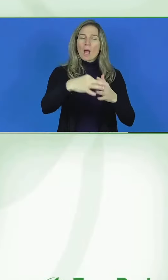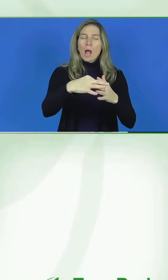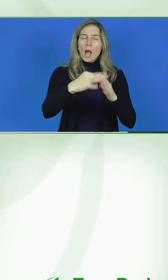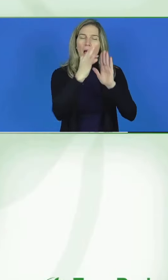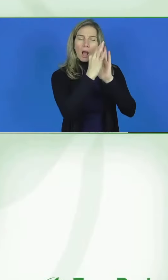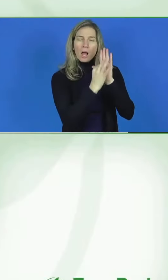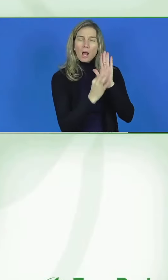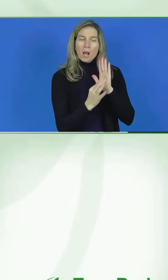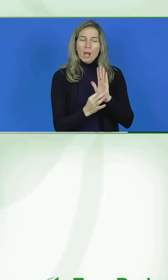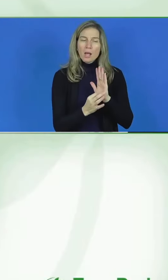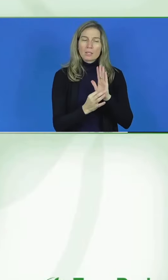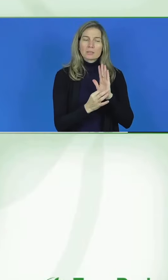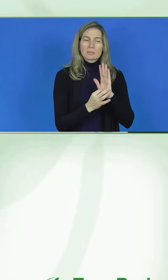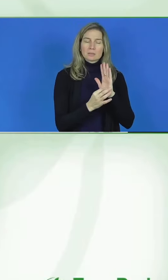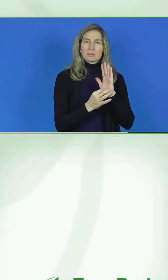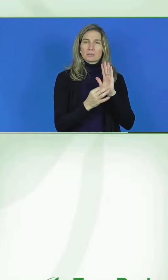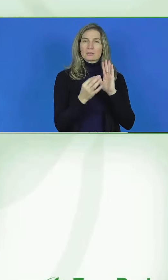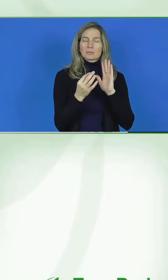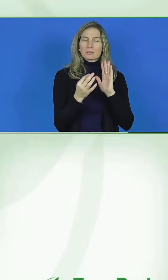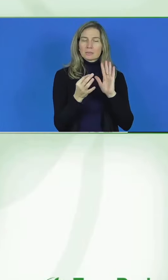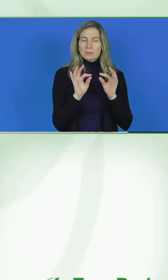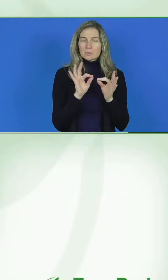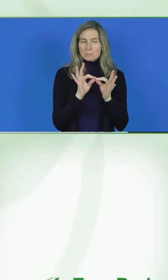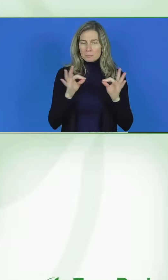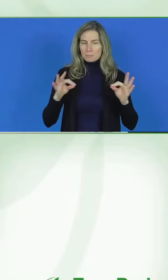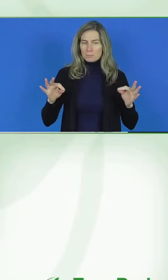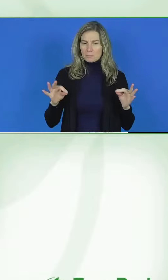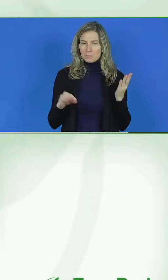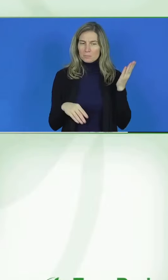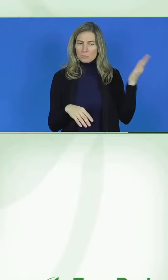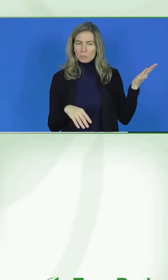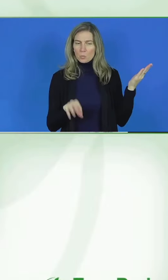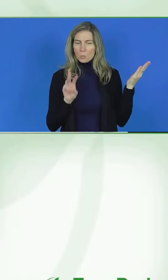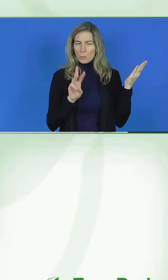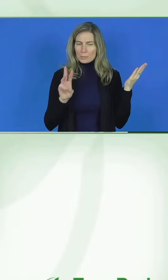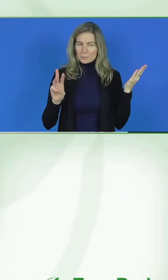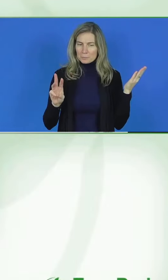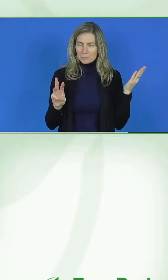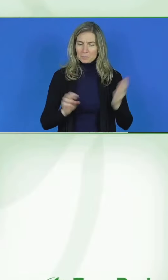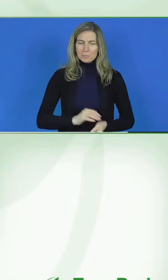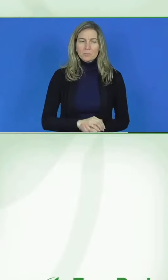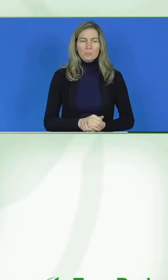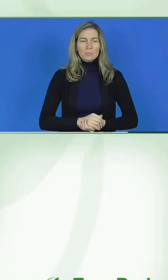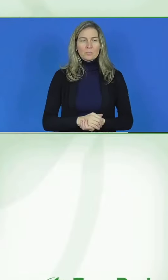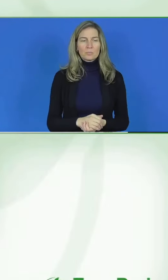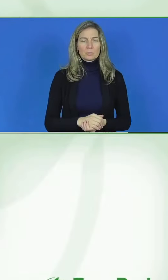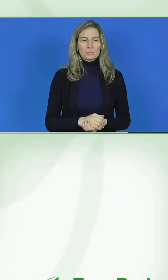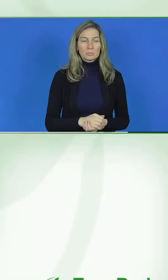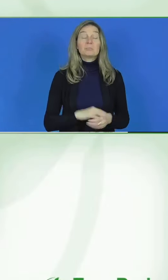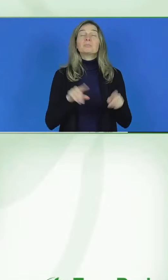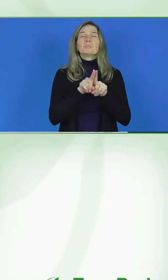That's all one word. I also want to put out there, but an article in 2014 with the great